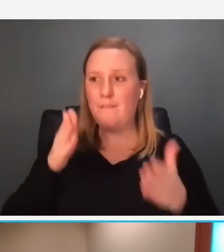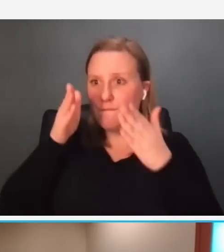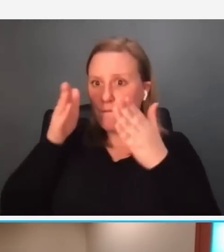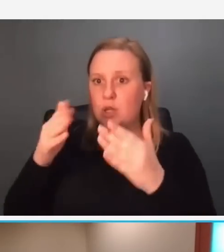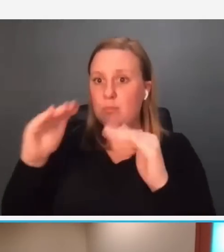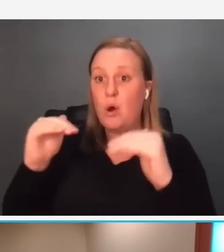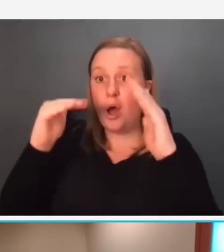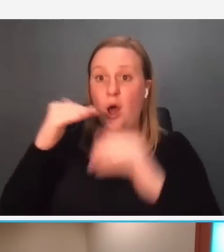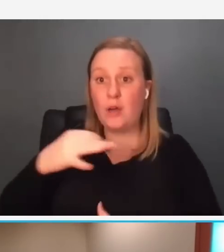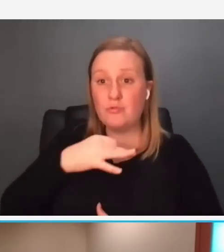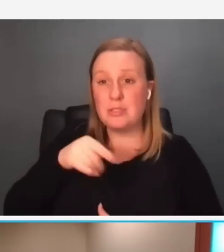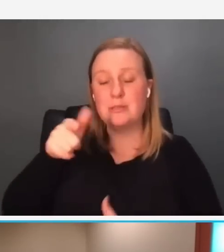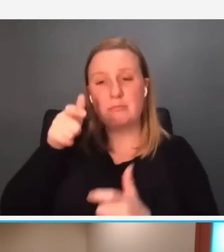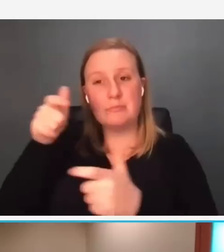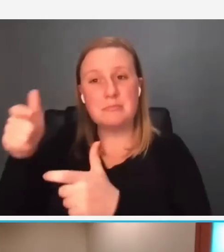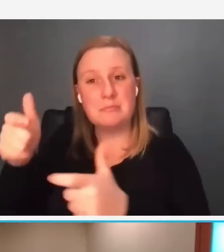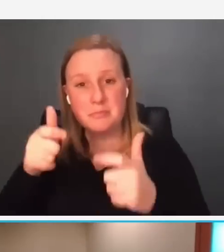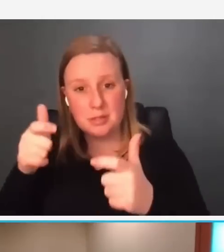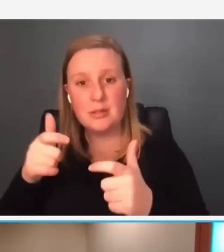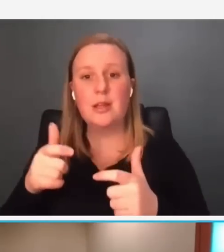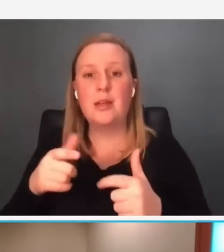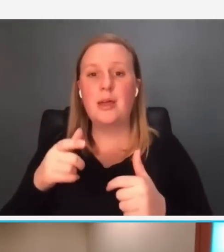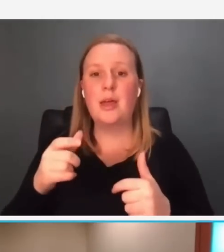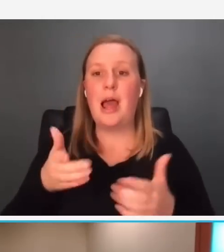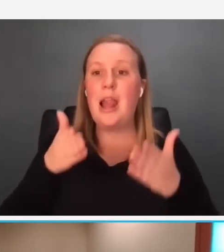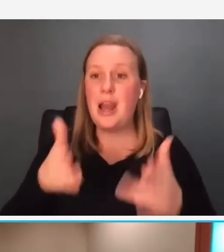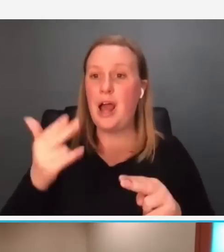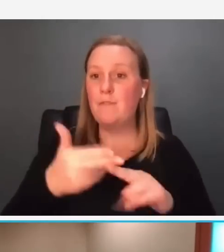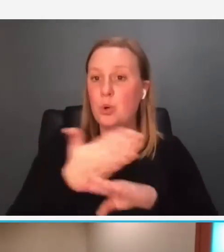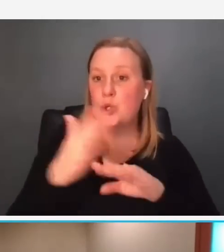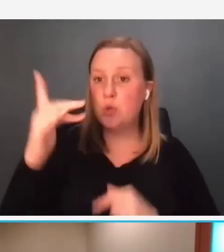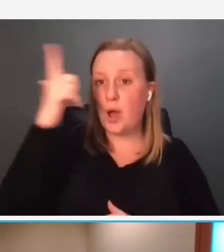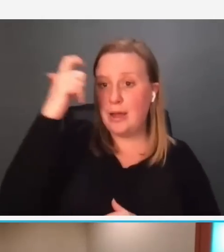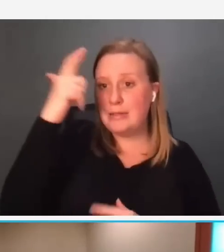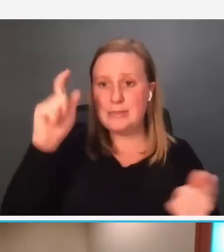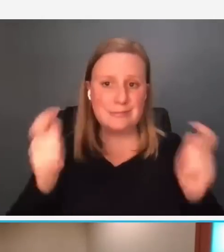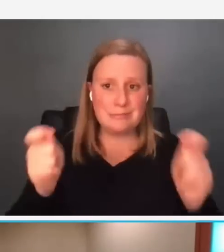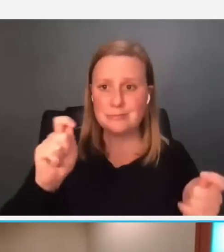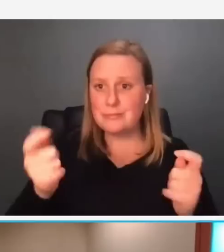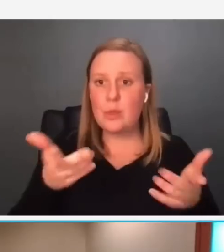enabling innovation and continuous improvement of care. So through doing this approach we believe it will